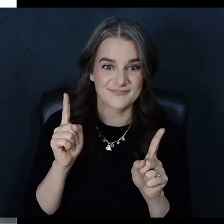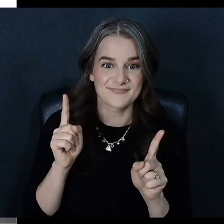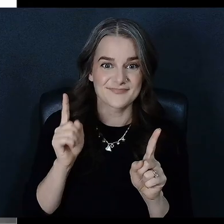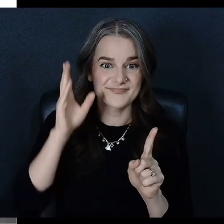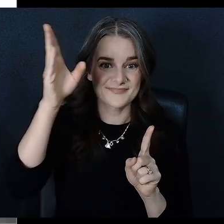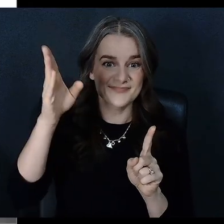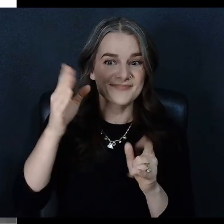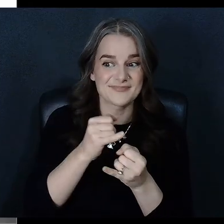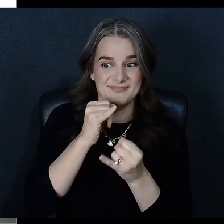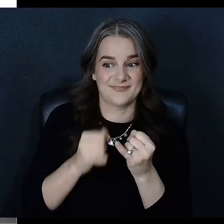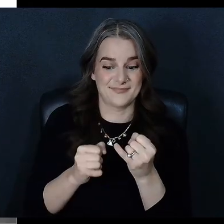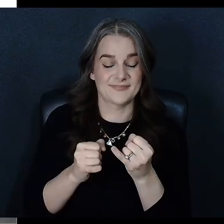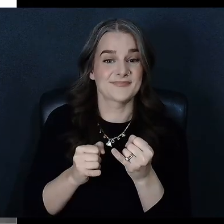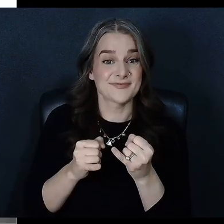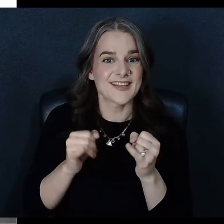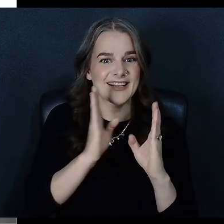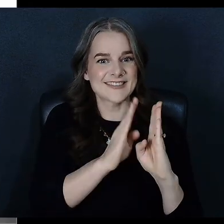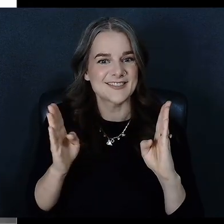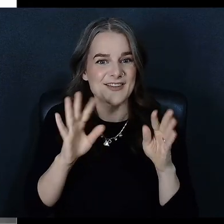will be on recreation and regulation, and that starts